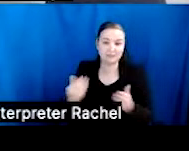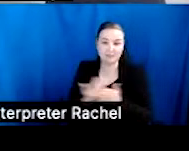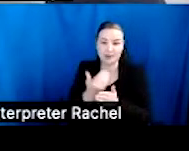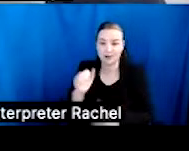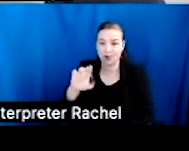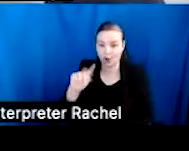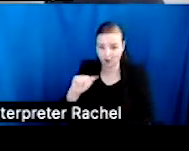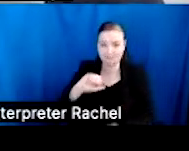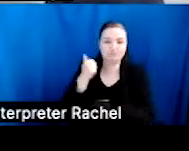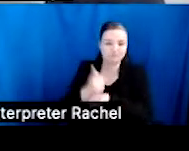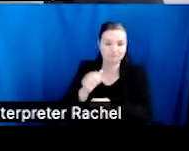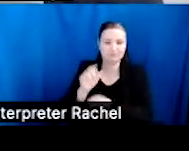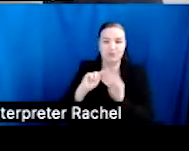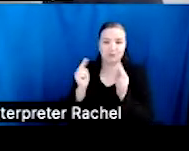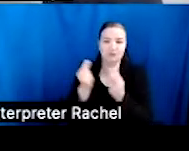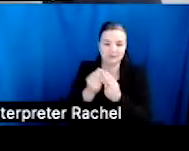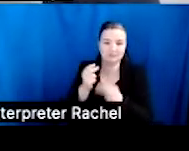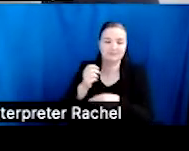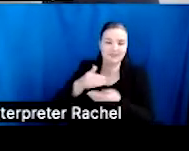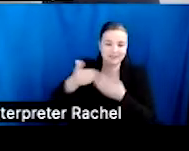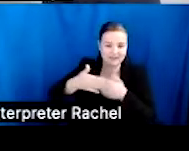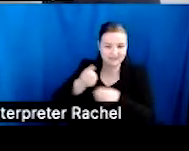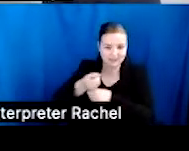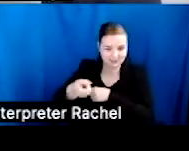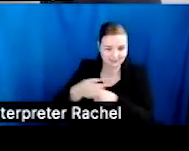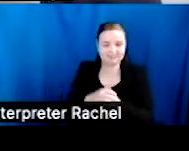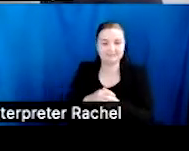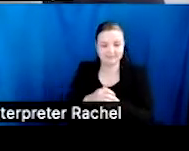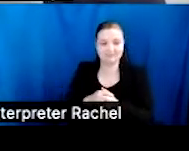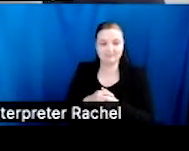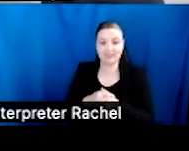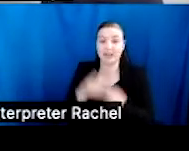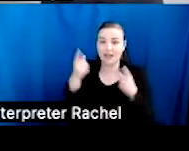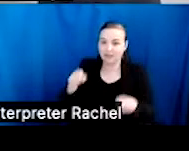went on strike twice in the first three years of its existence. It's important to note, though,